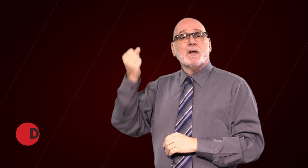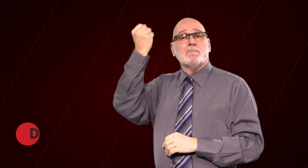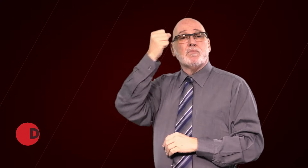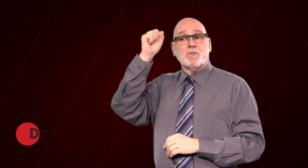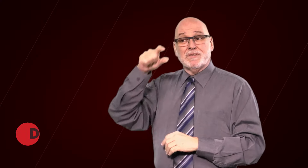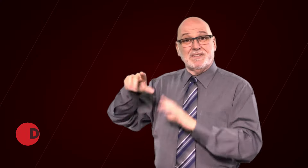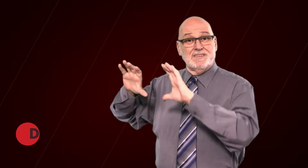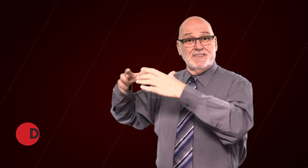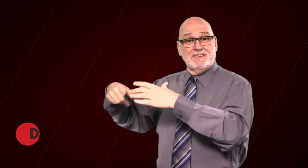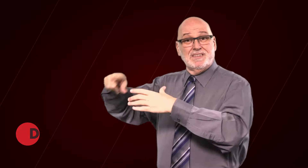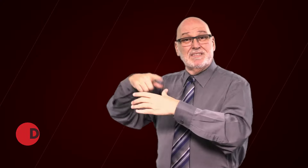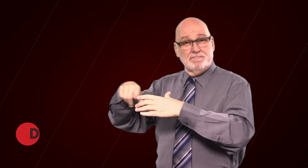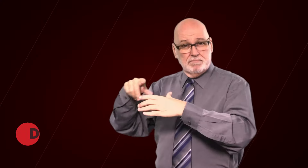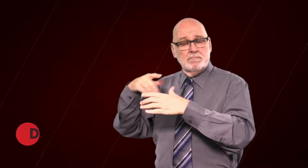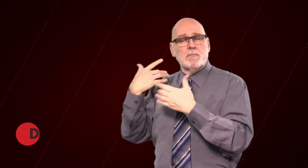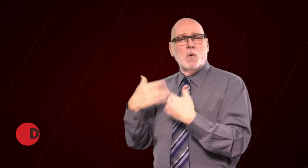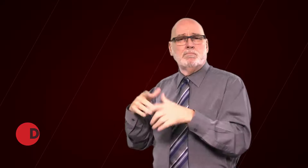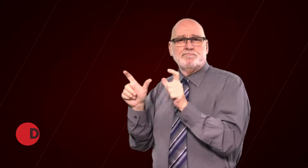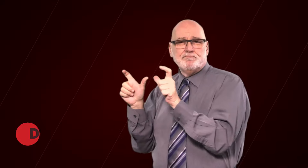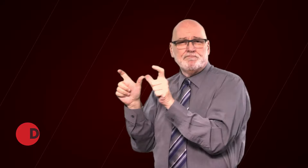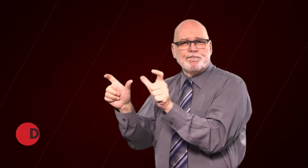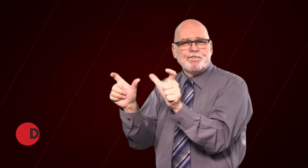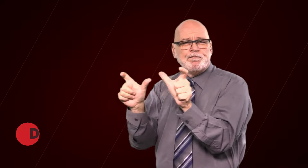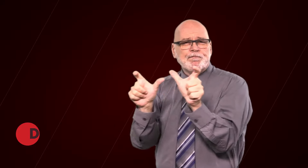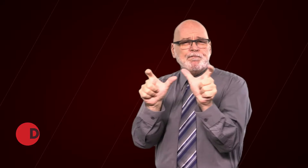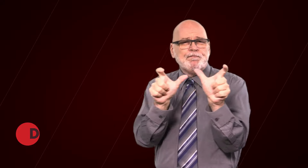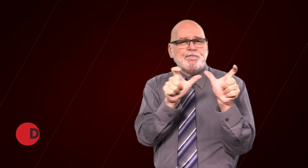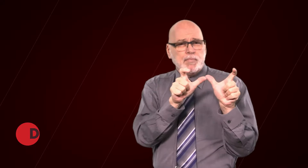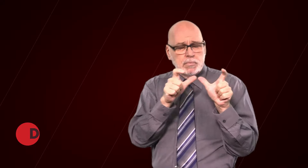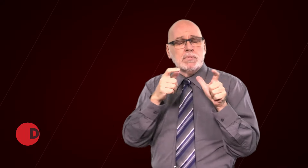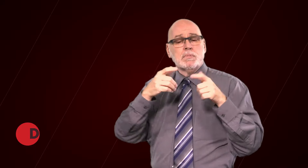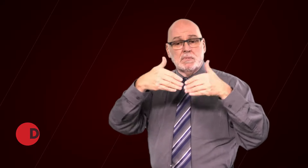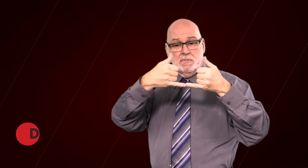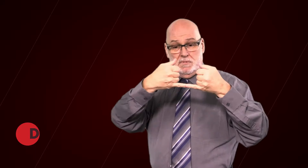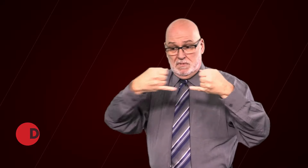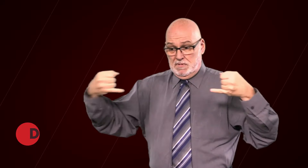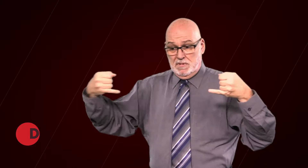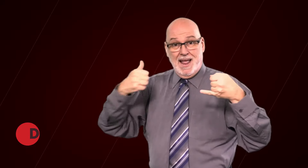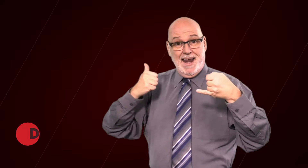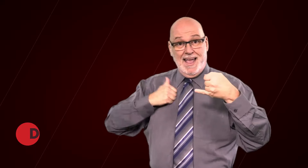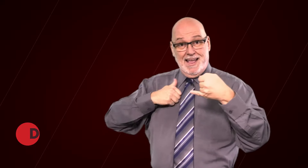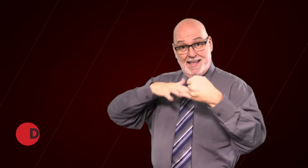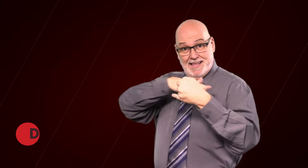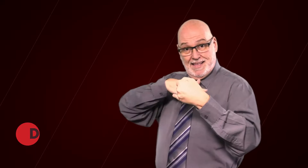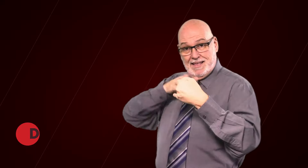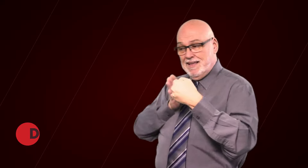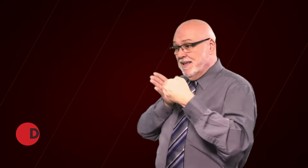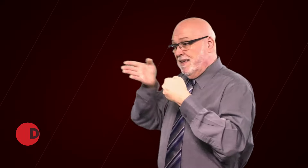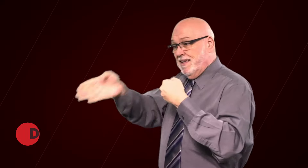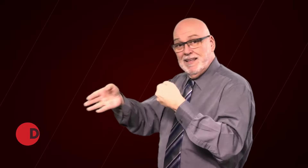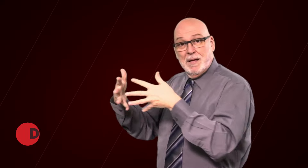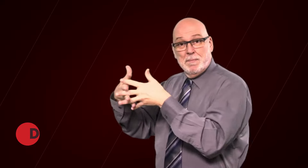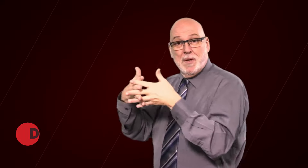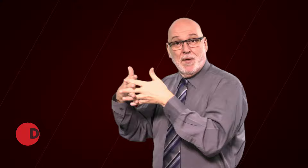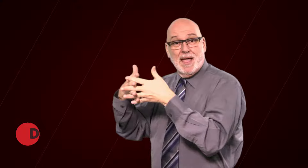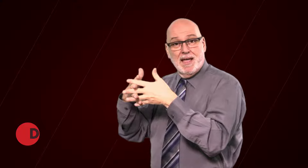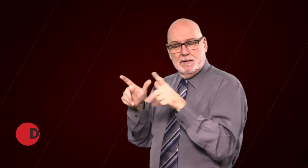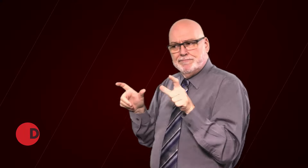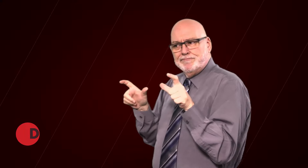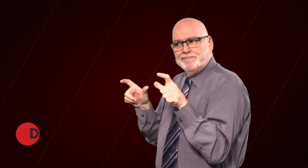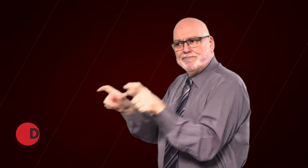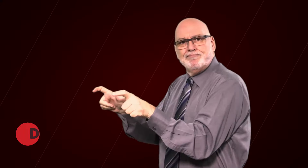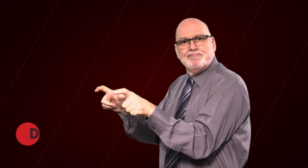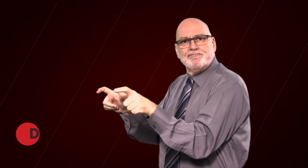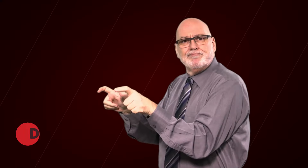Protestors blocked between Canada and the United States,